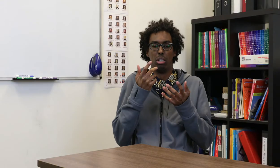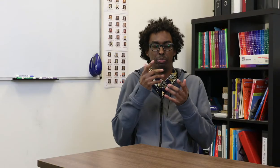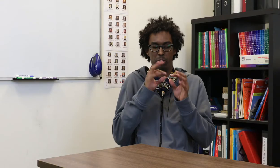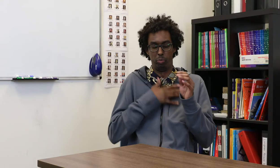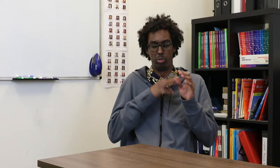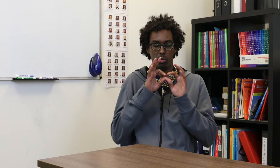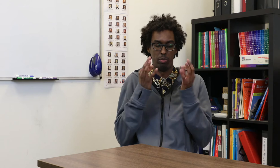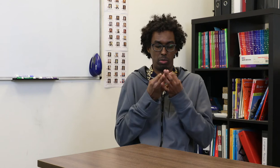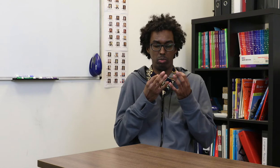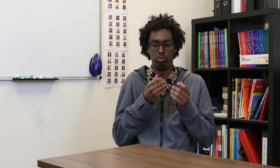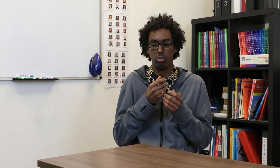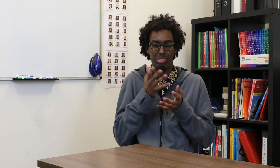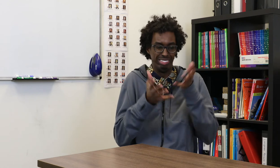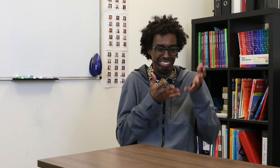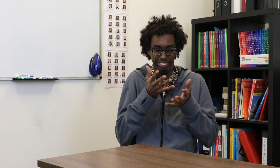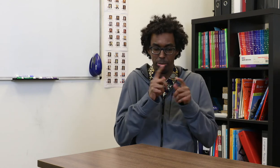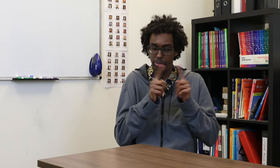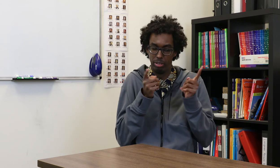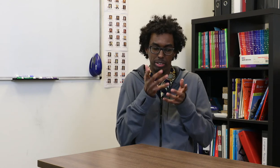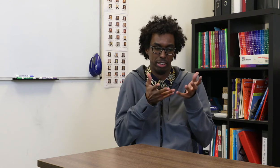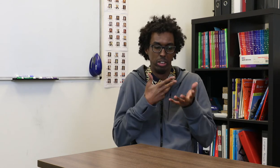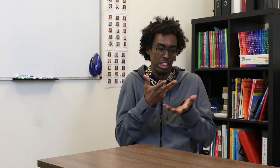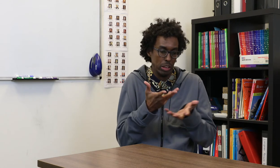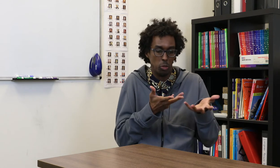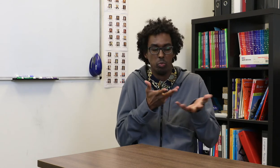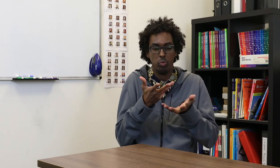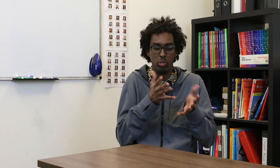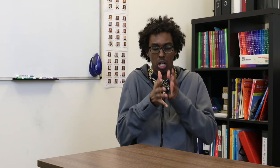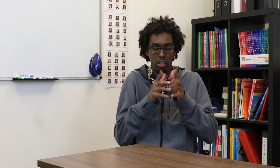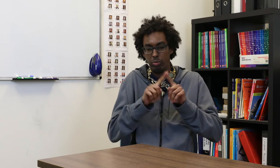My family signs a little, their signs are different.